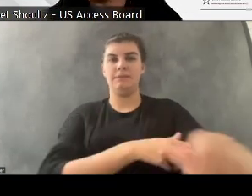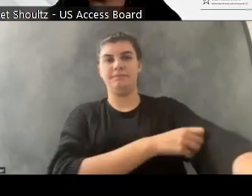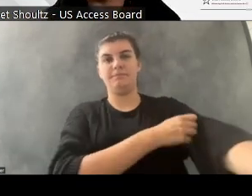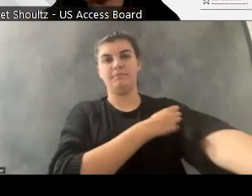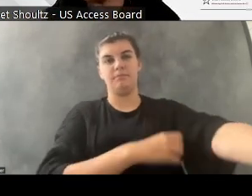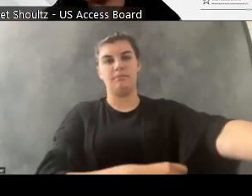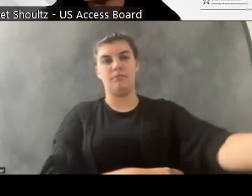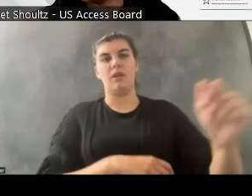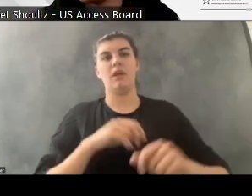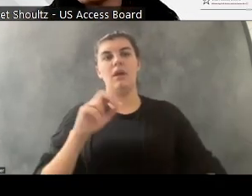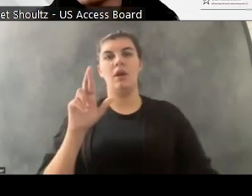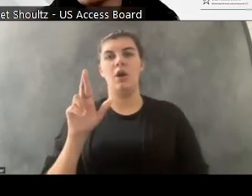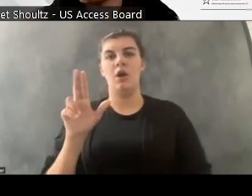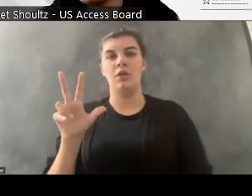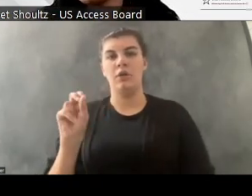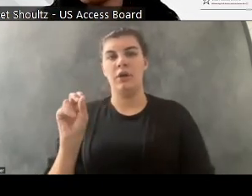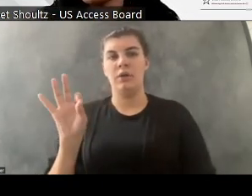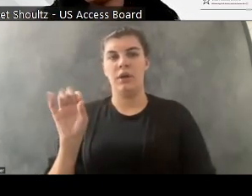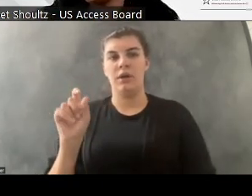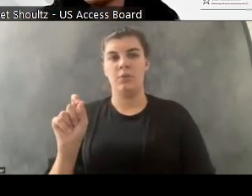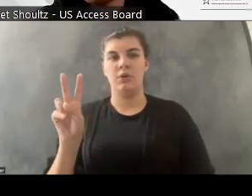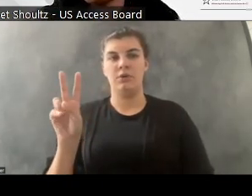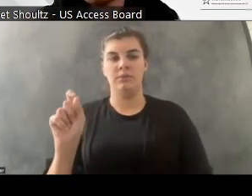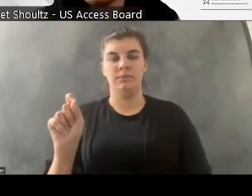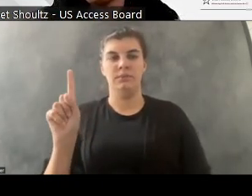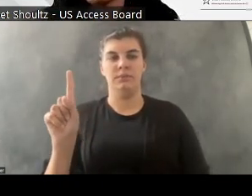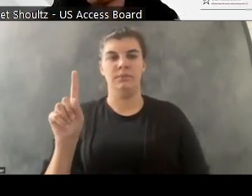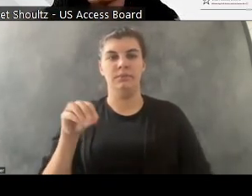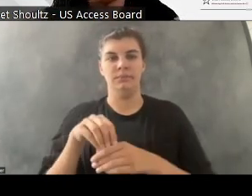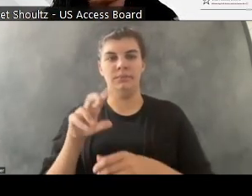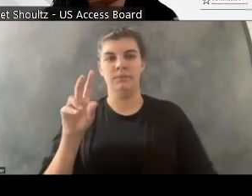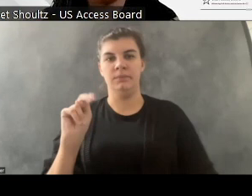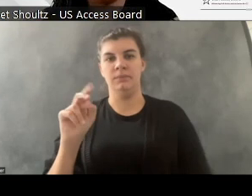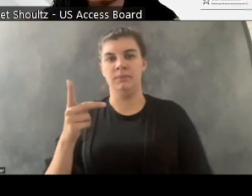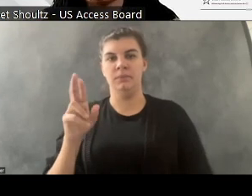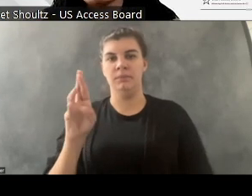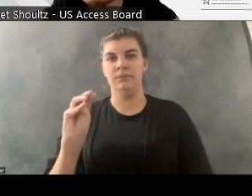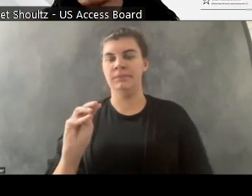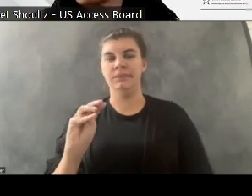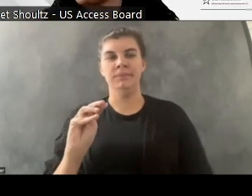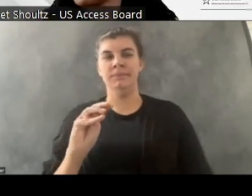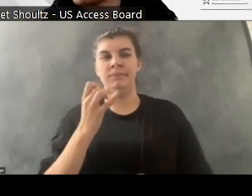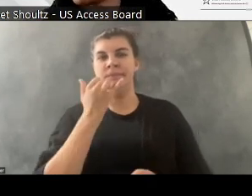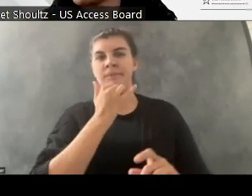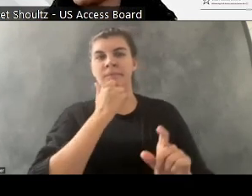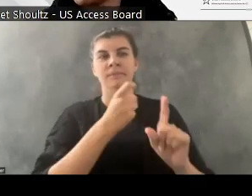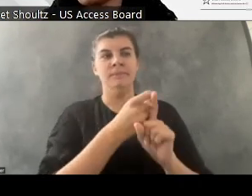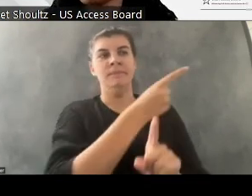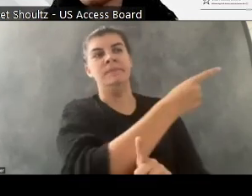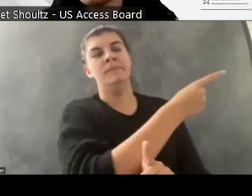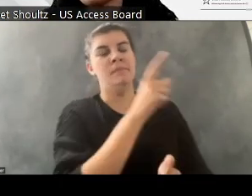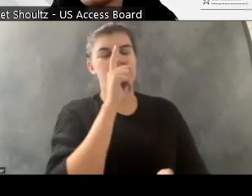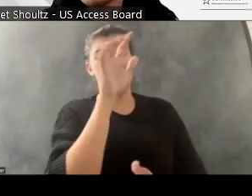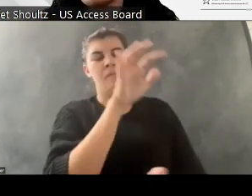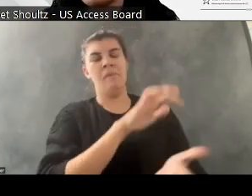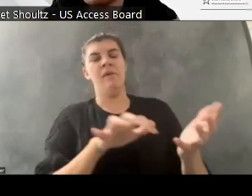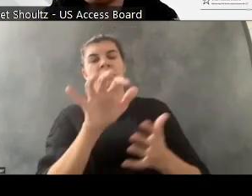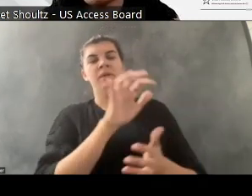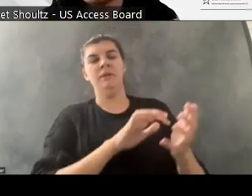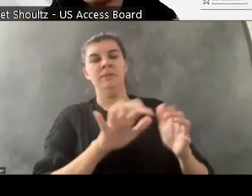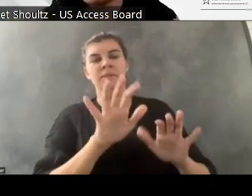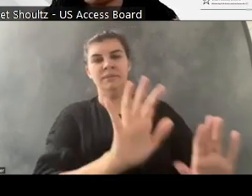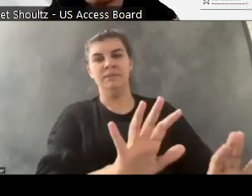Figure R309.2.1 in the NPRM was misleading and caused quite a bit of confusion because it's show